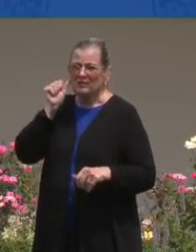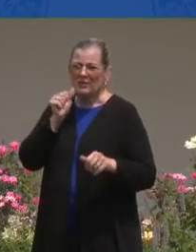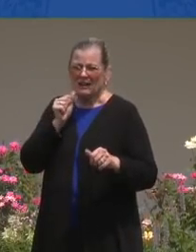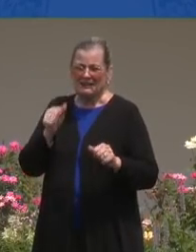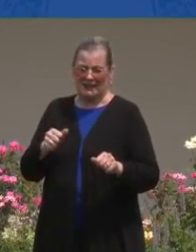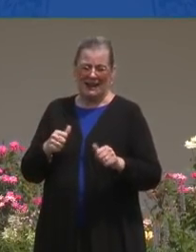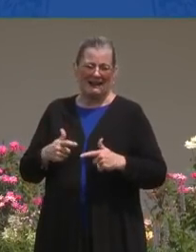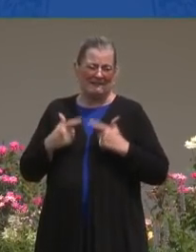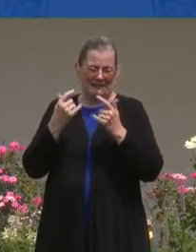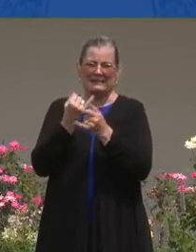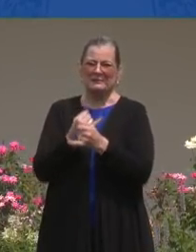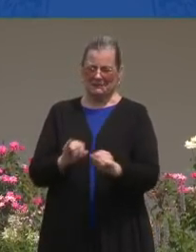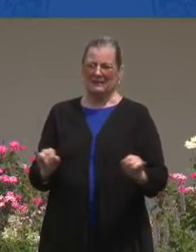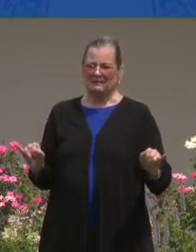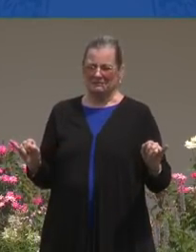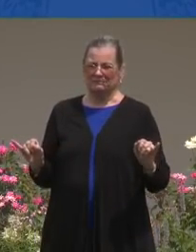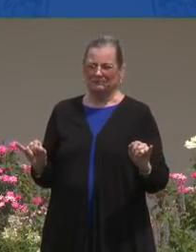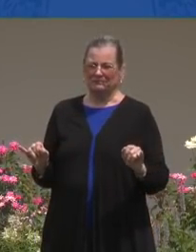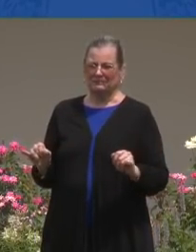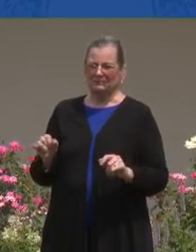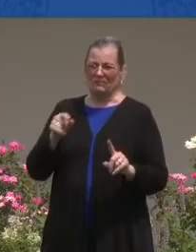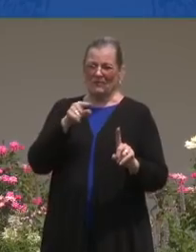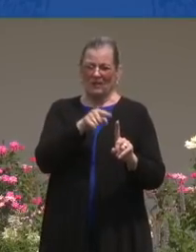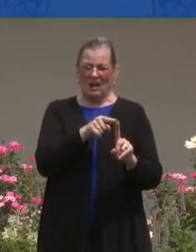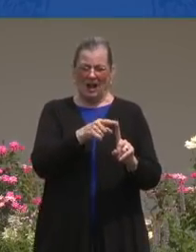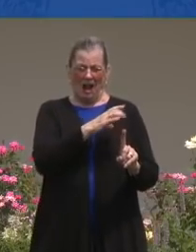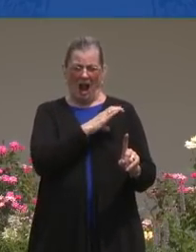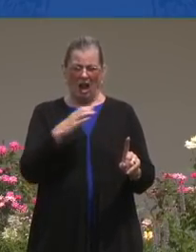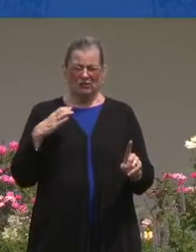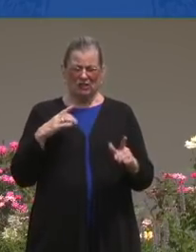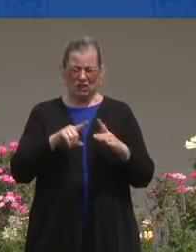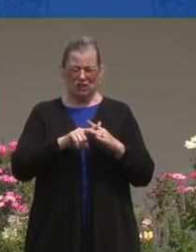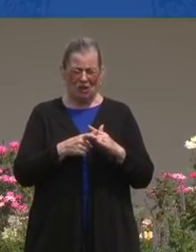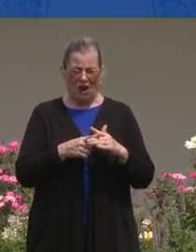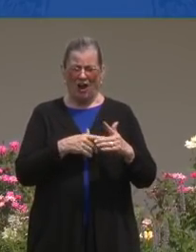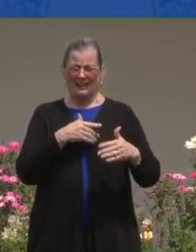to Better Care, Better Jobs Act championed by my buddy, Bobby Casey.